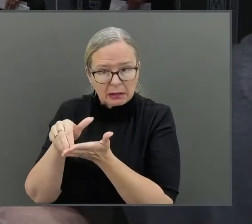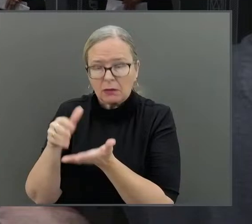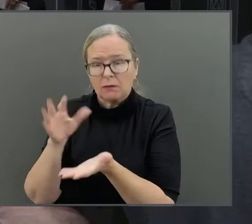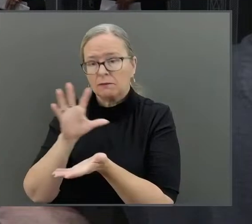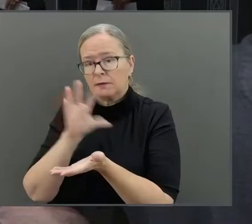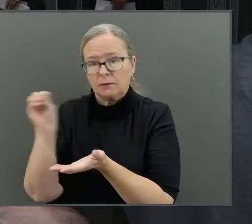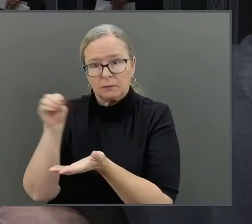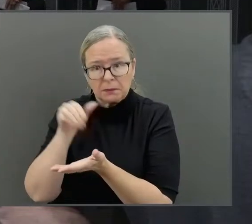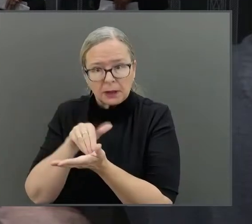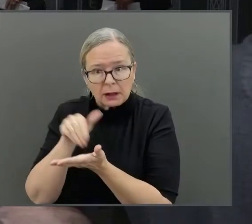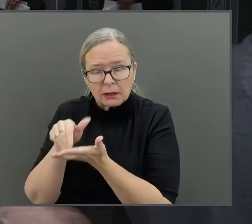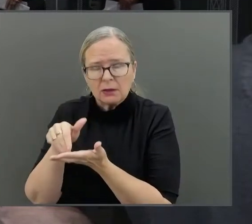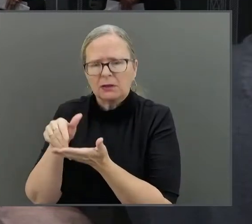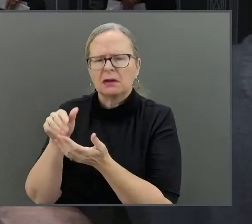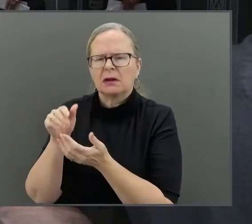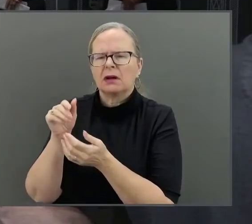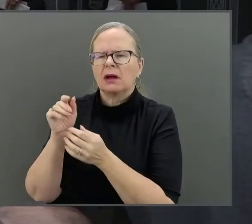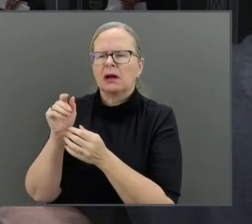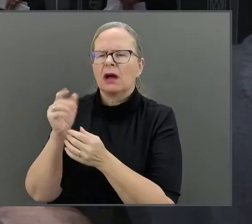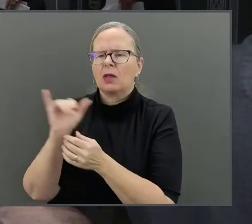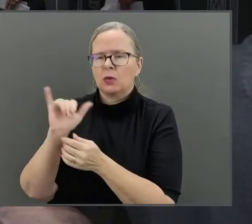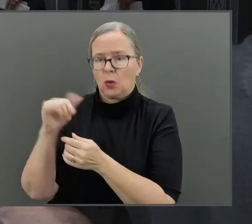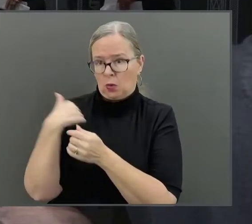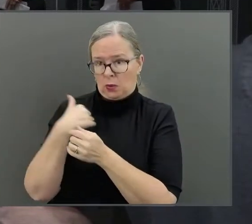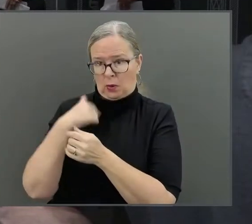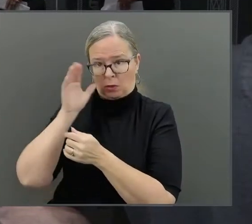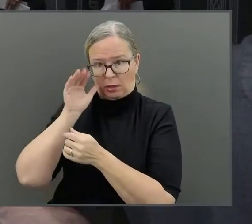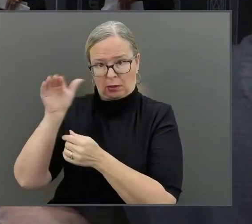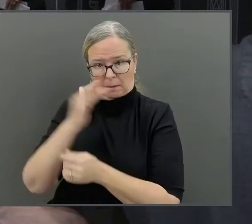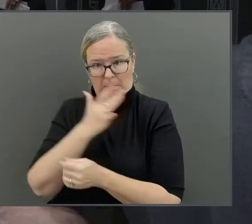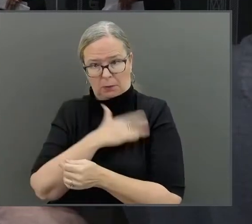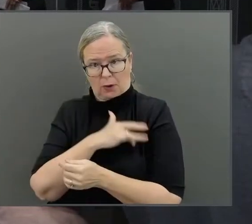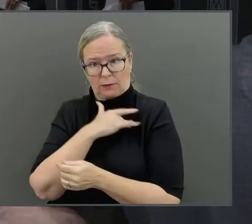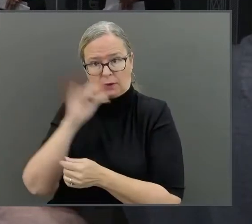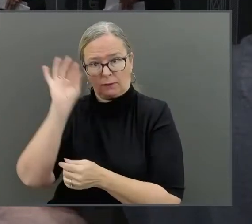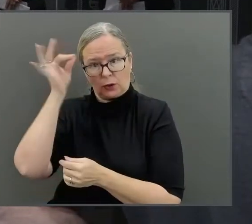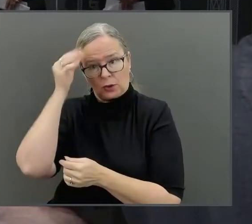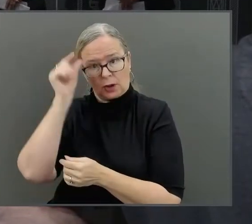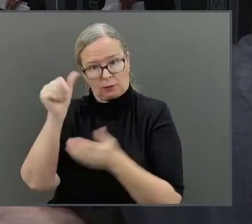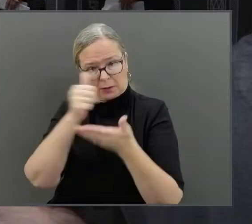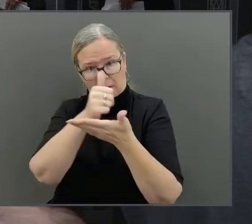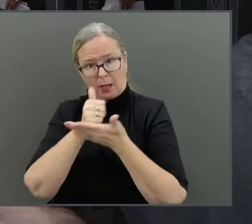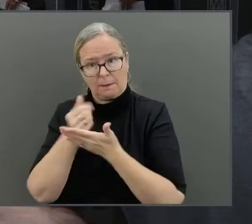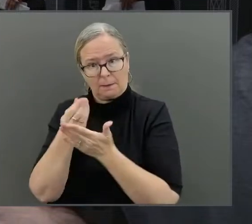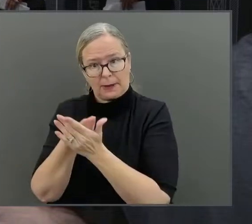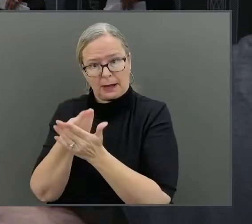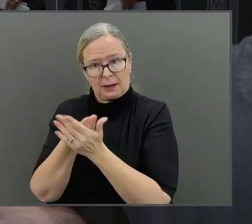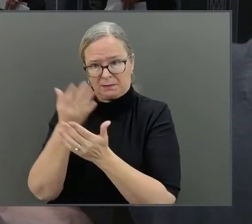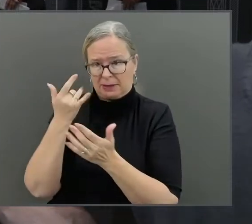federal federal governments to help offset some of those costs I'd love to be able to give you